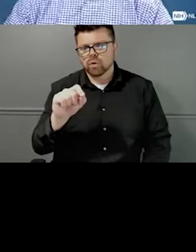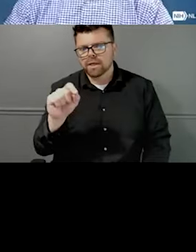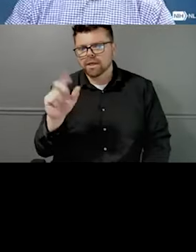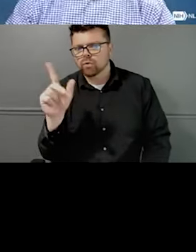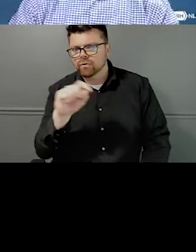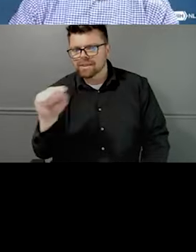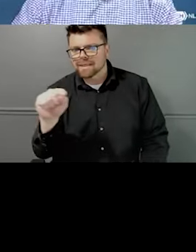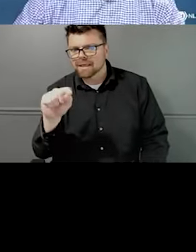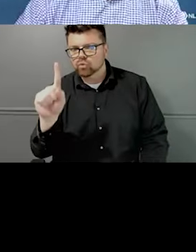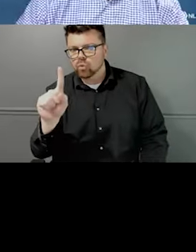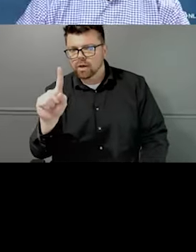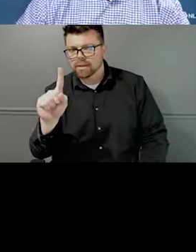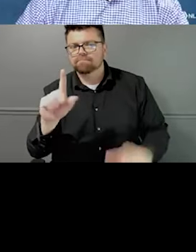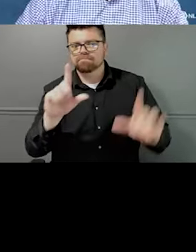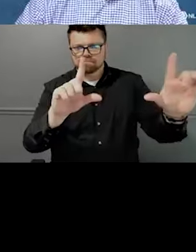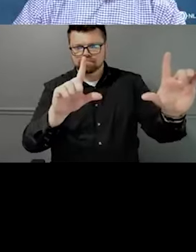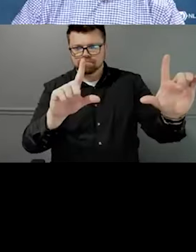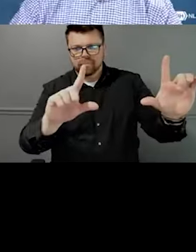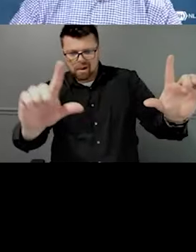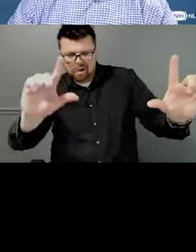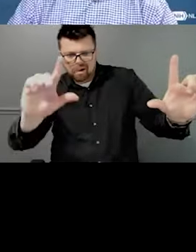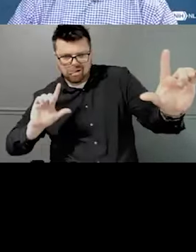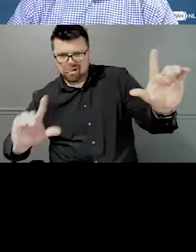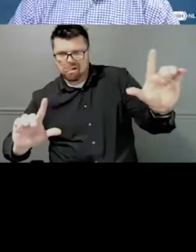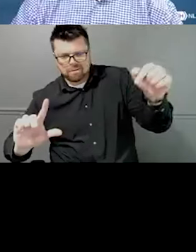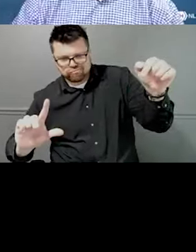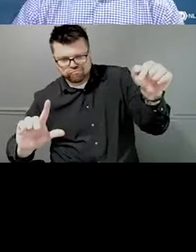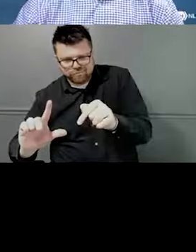and the newer version that is going to become required